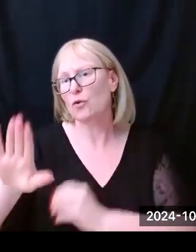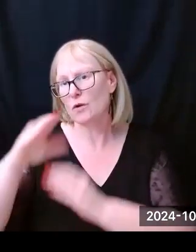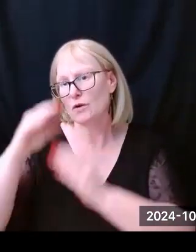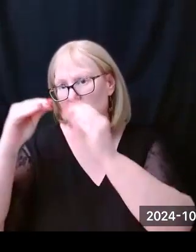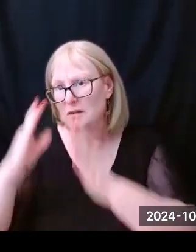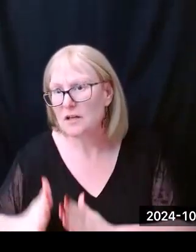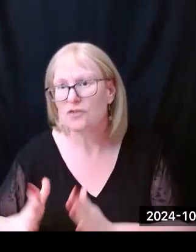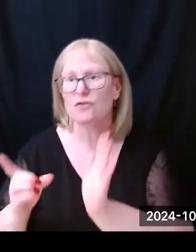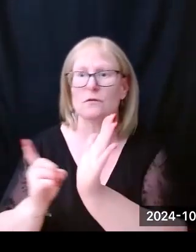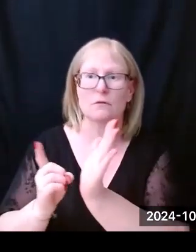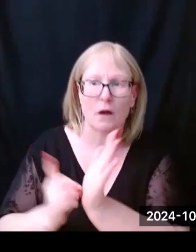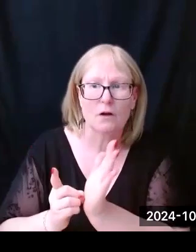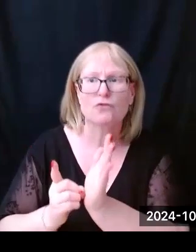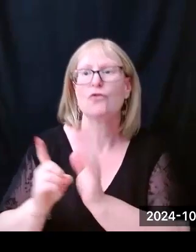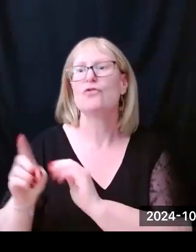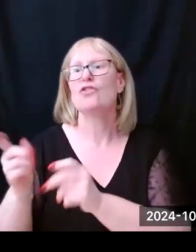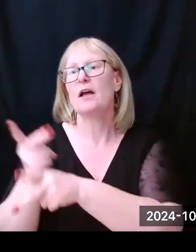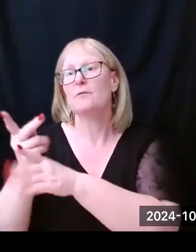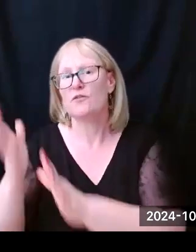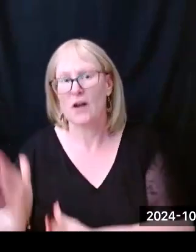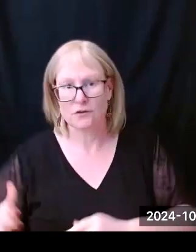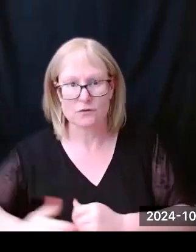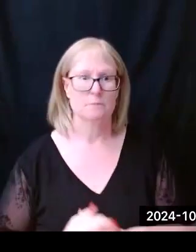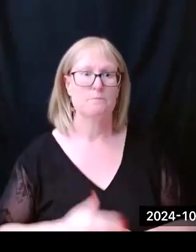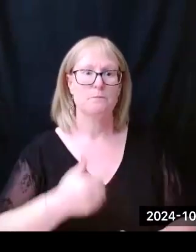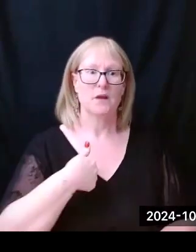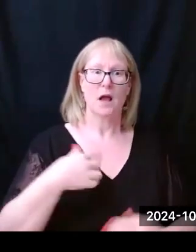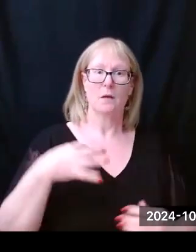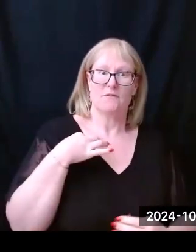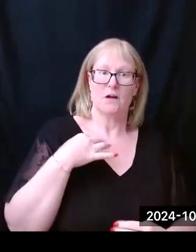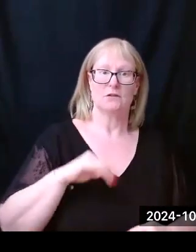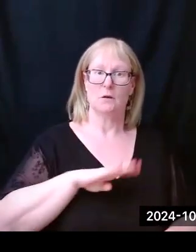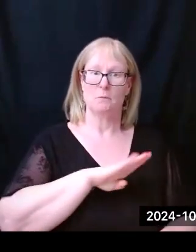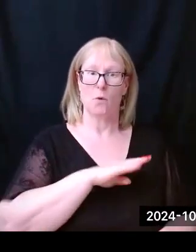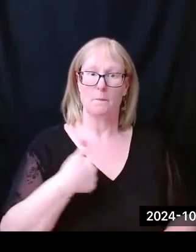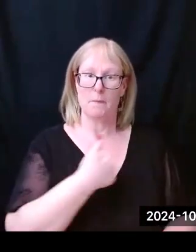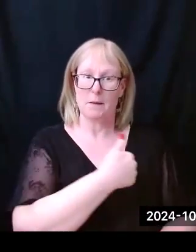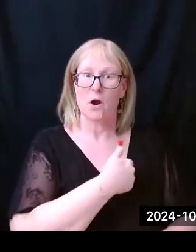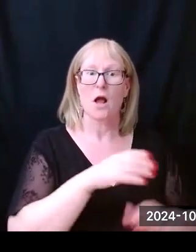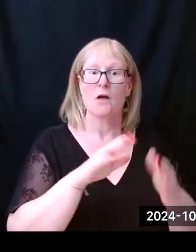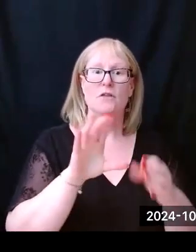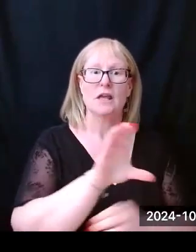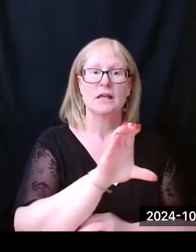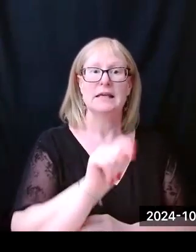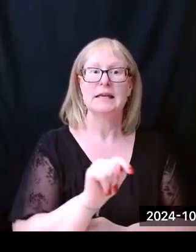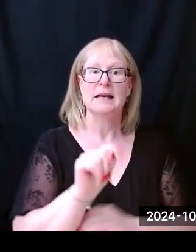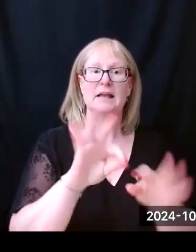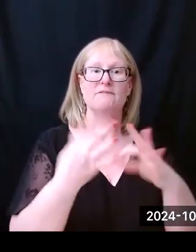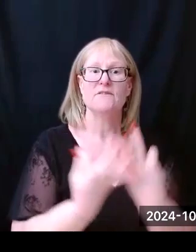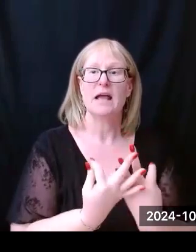I am a volunteer board member of the Connecticut Family Support Network. I also am a special education consultant